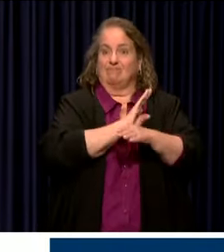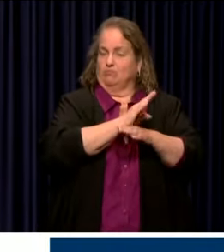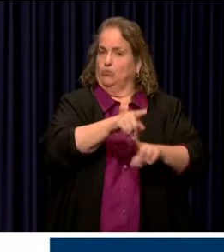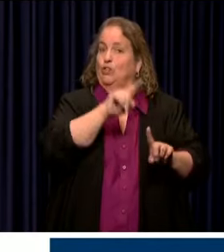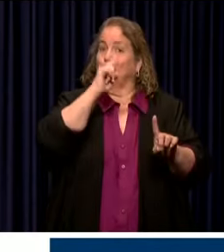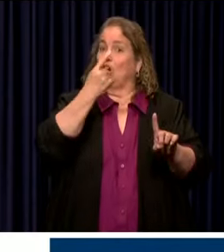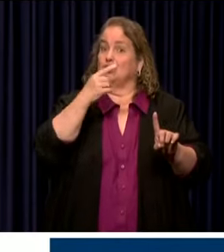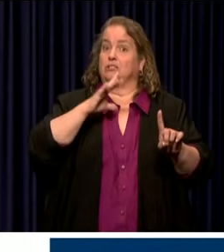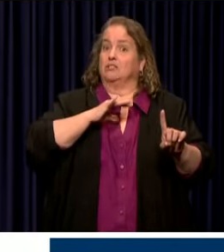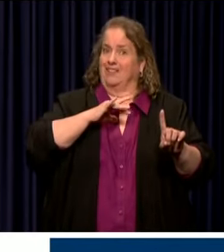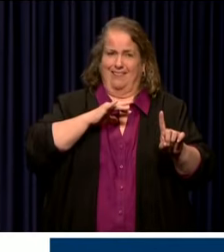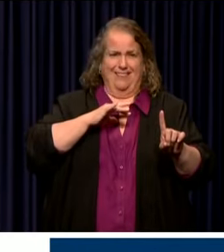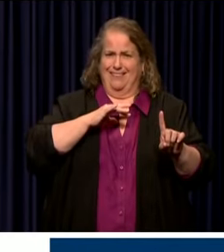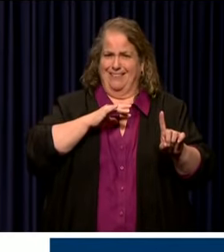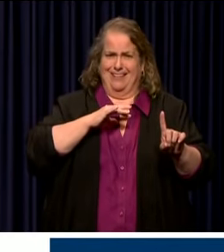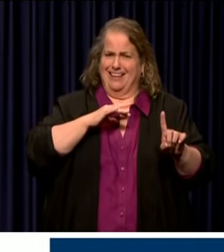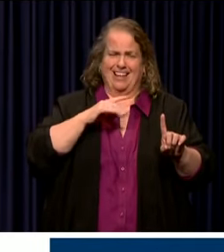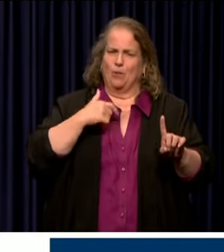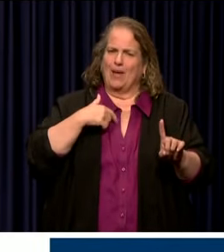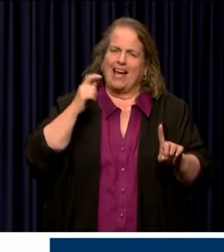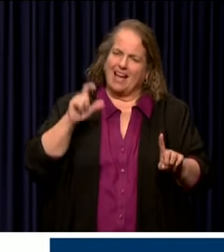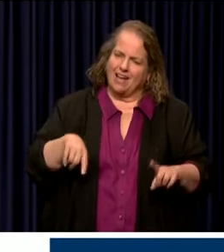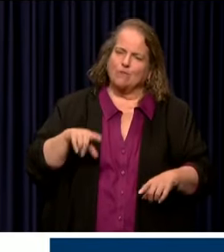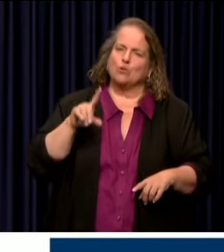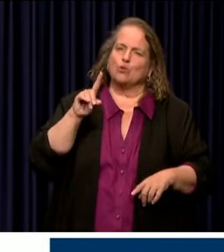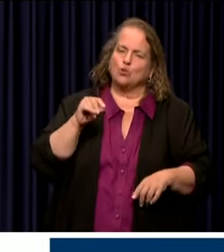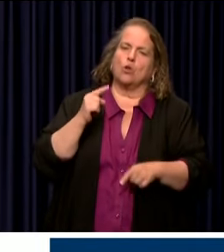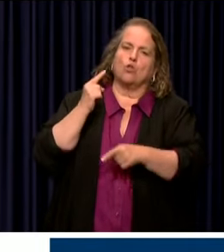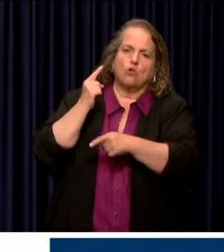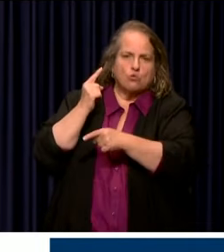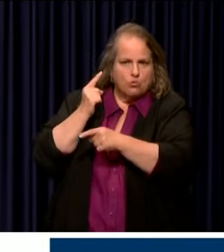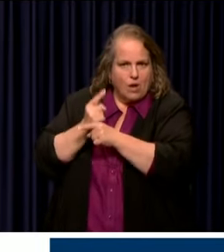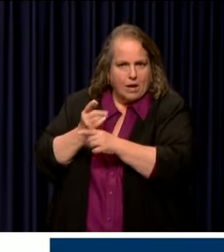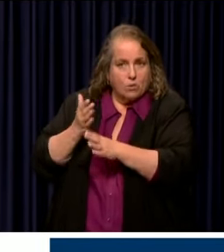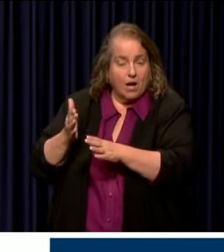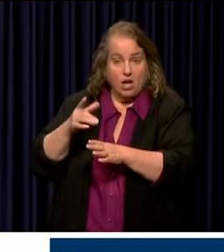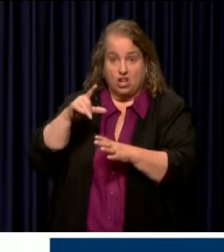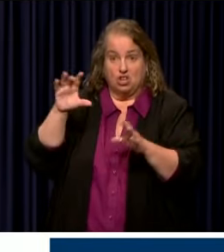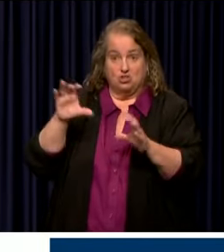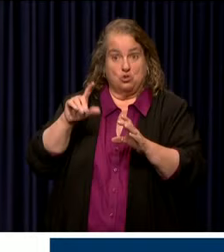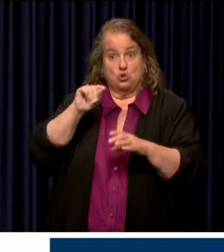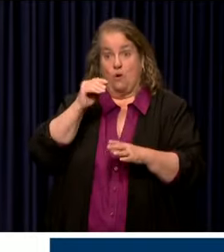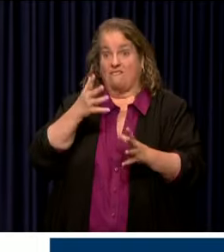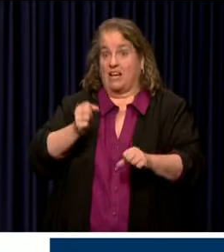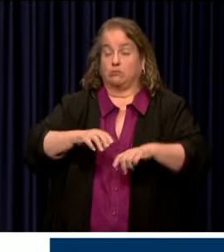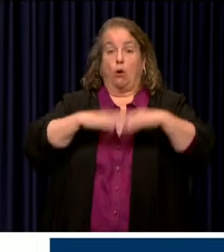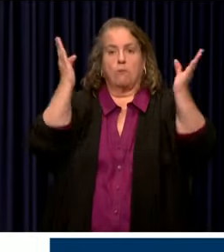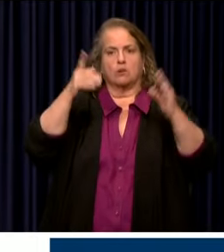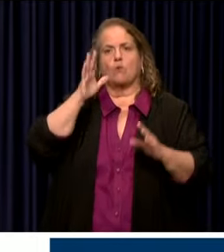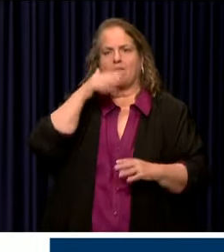CONCERN WOULD BE THERE WOULD BE DAMAGE THERE. IT'S DIFFICULT ON PEOPLES KIDNEYS. PEOPLE HAVE NEEDED KIDNEY